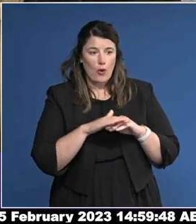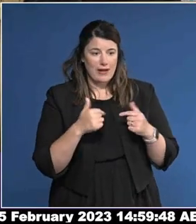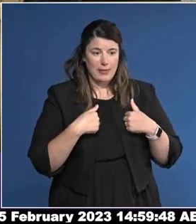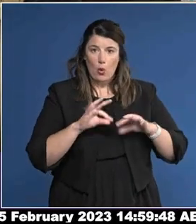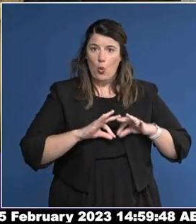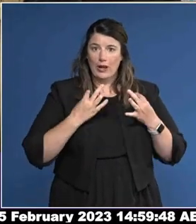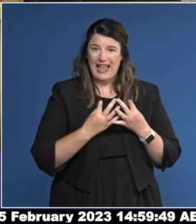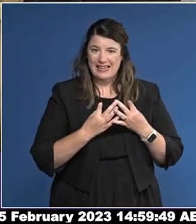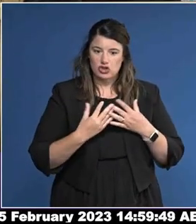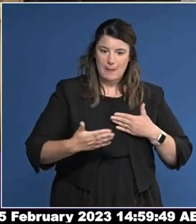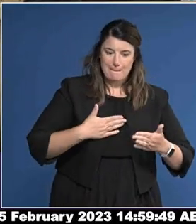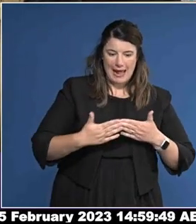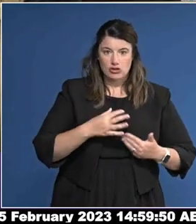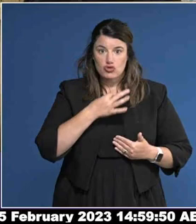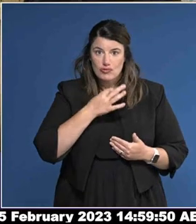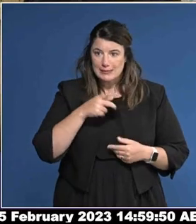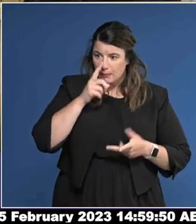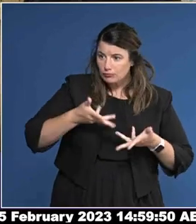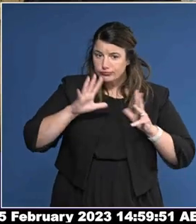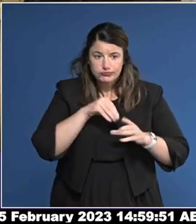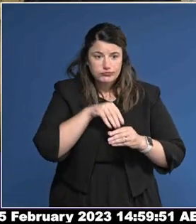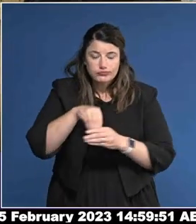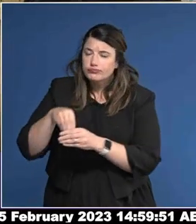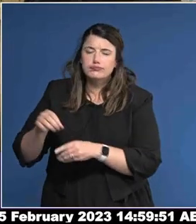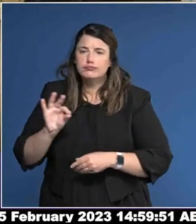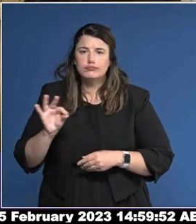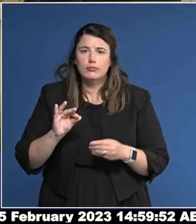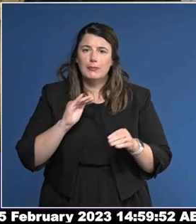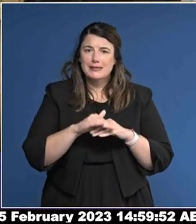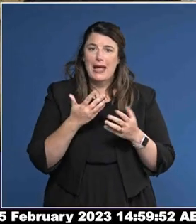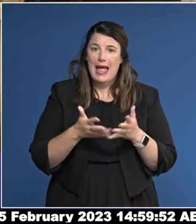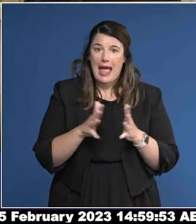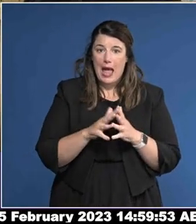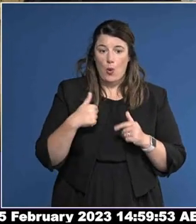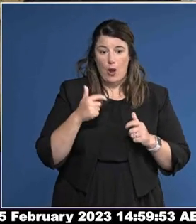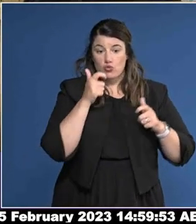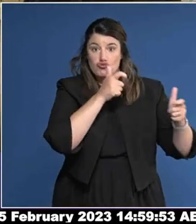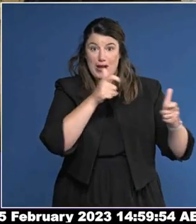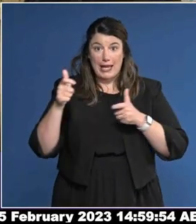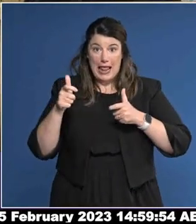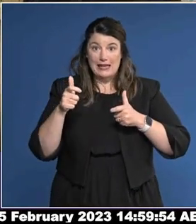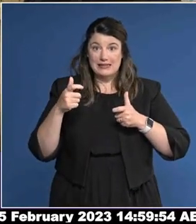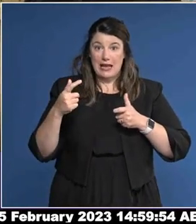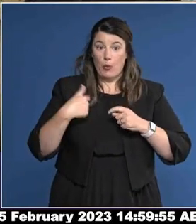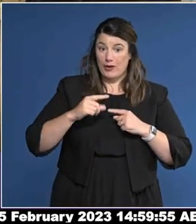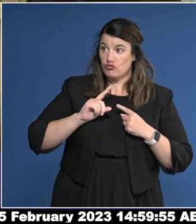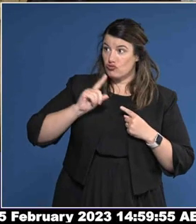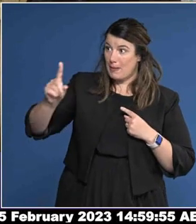activities or things that people want to be involved in. It's also about how our regulators respond to the outcomes that may occur as a result of